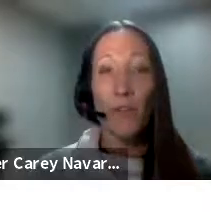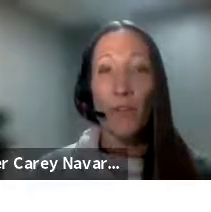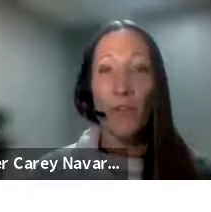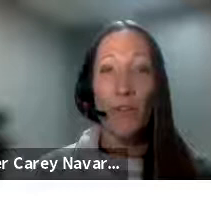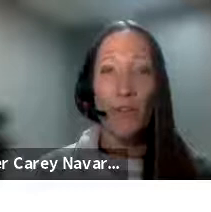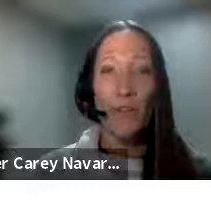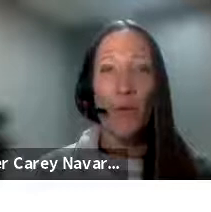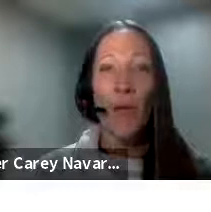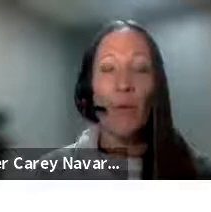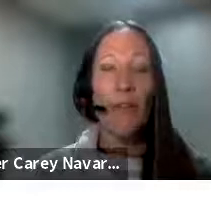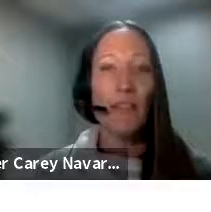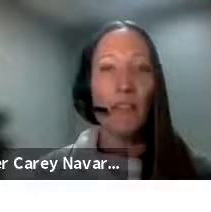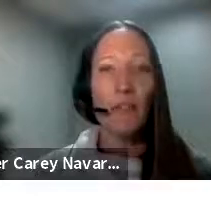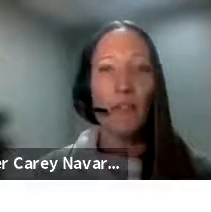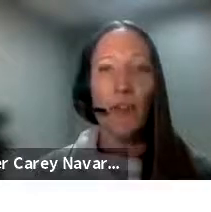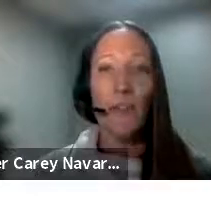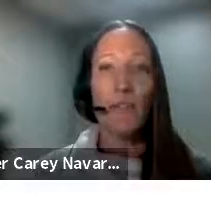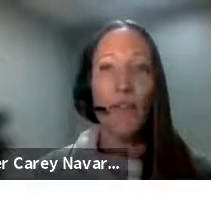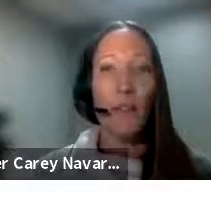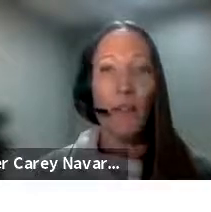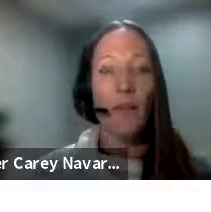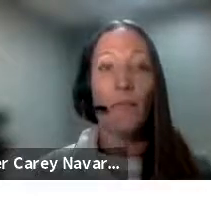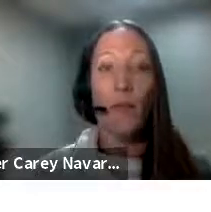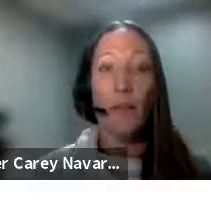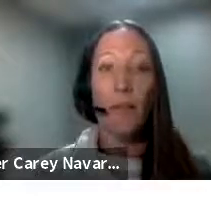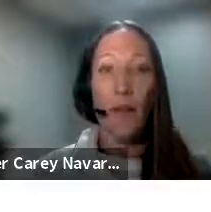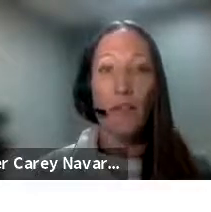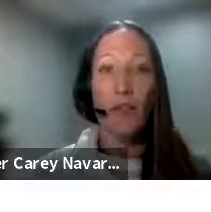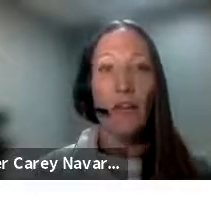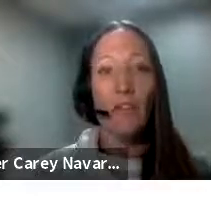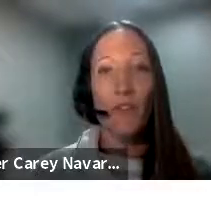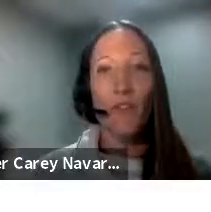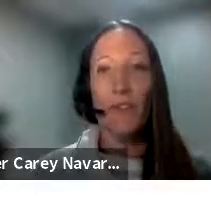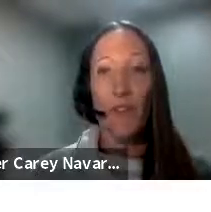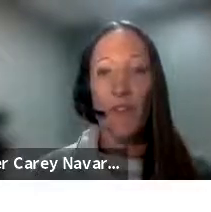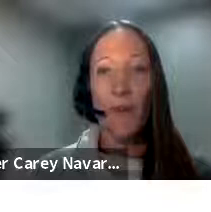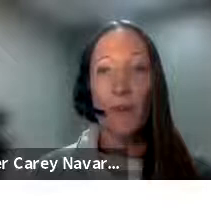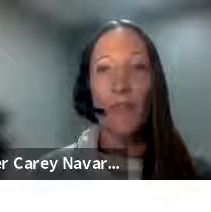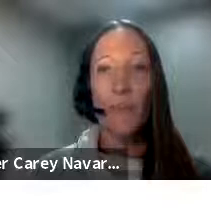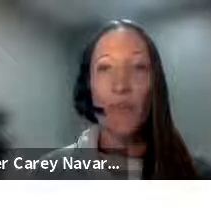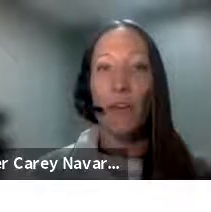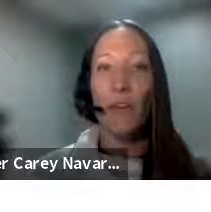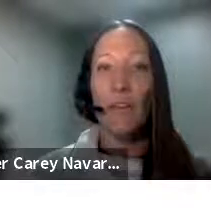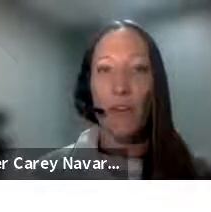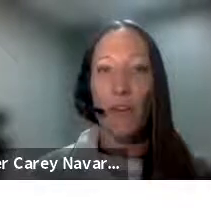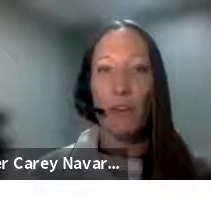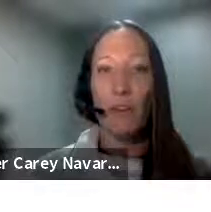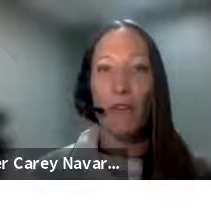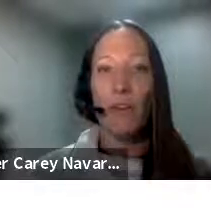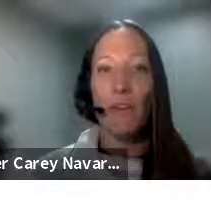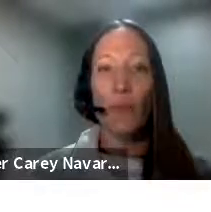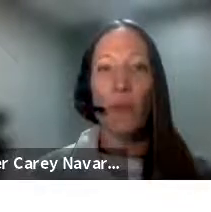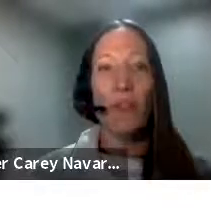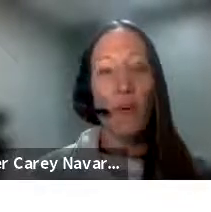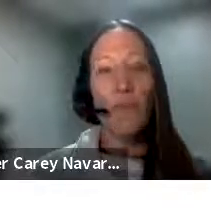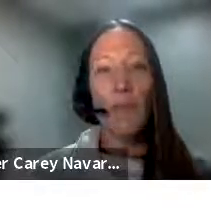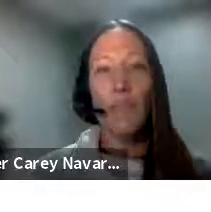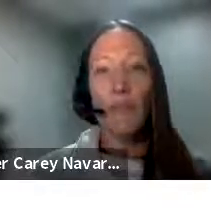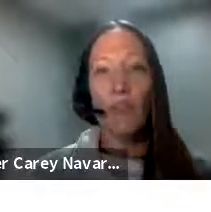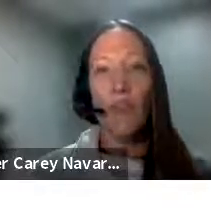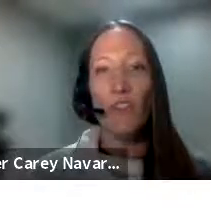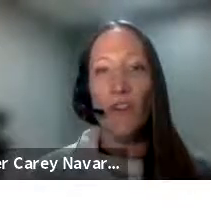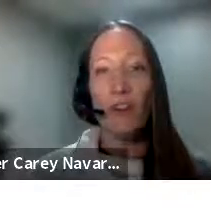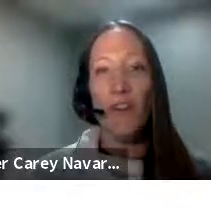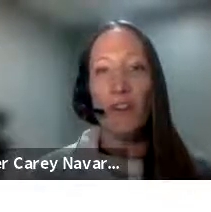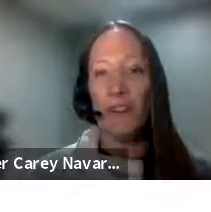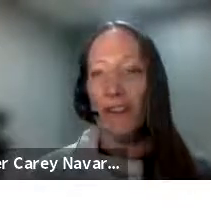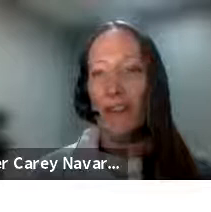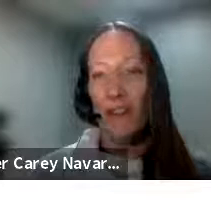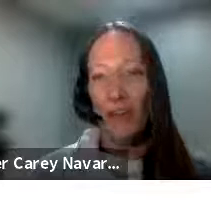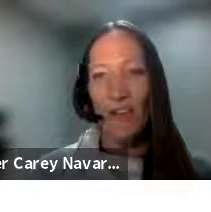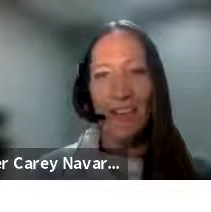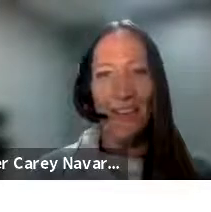Amber Carey Navarrete (Easterseals): Without further ado, I would like to introduce ranges of Allah program director at Easter seals El Centro to speak on her experiences supporting coven 19 education and access Thank you Raina.